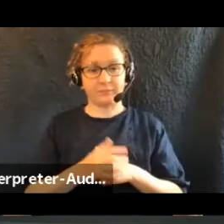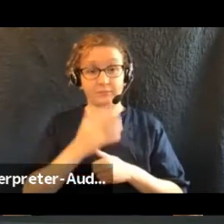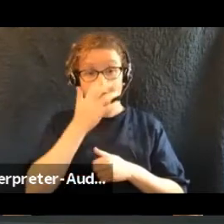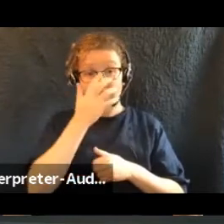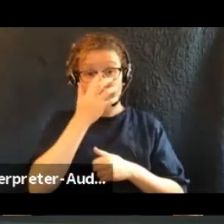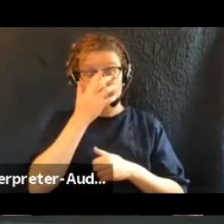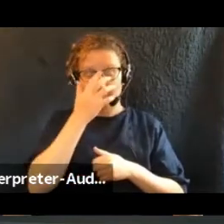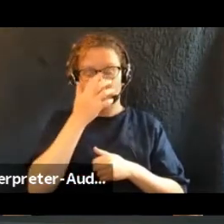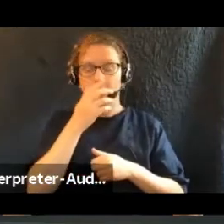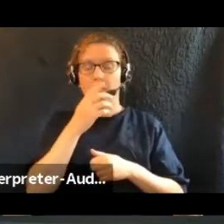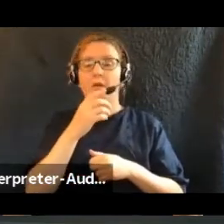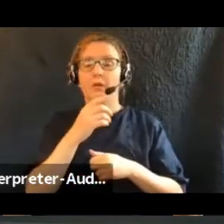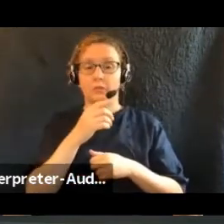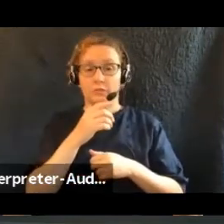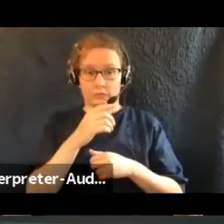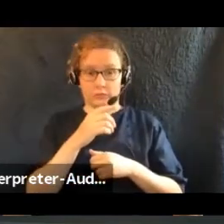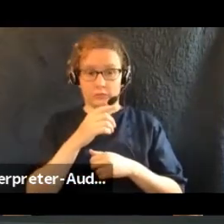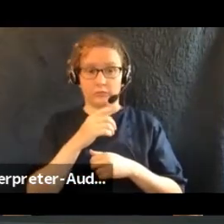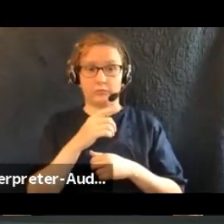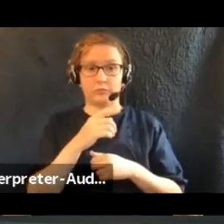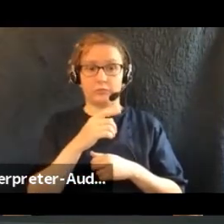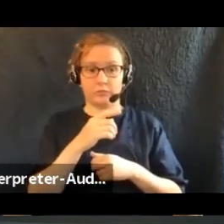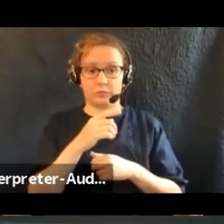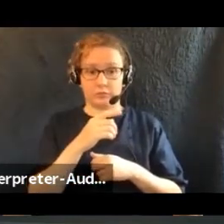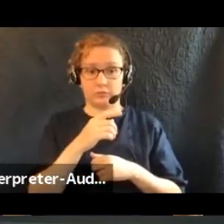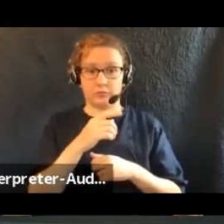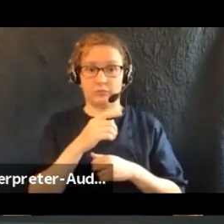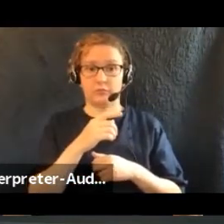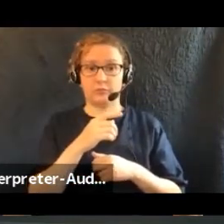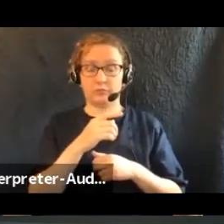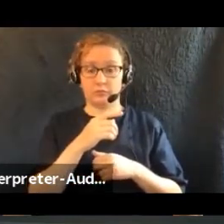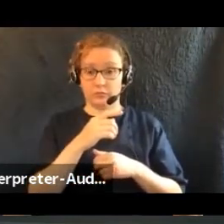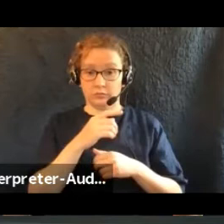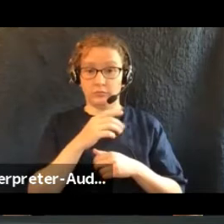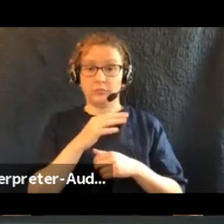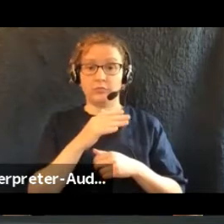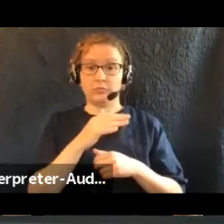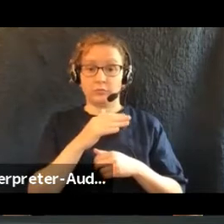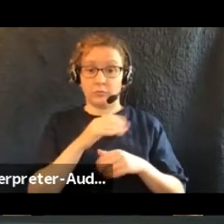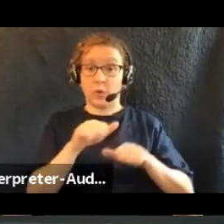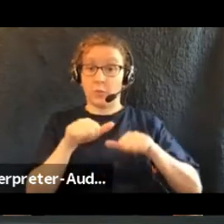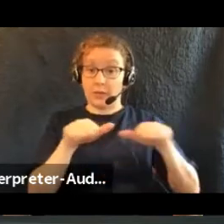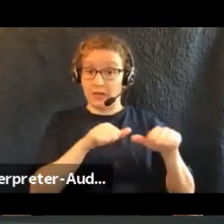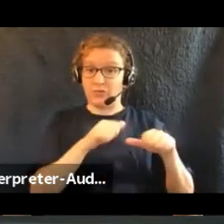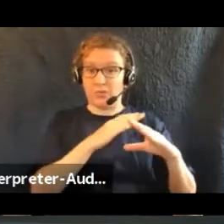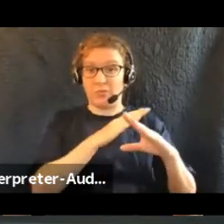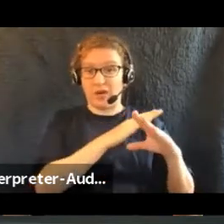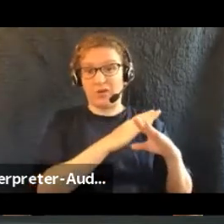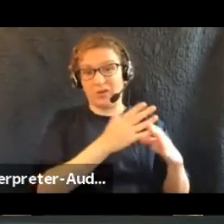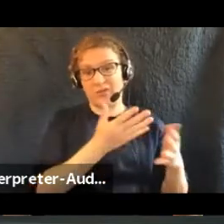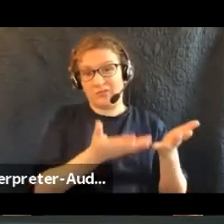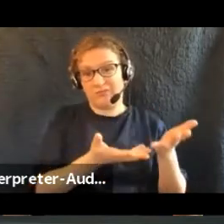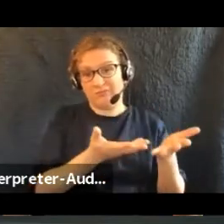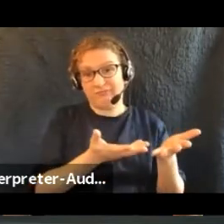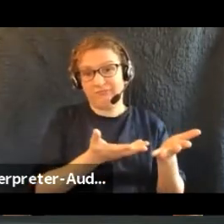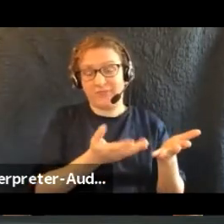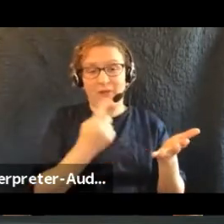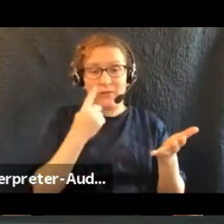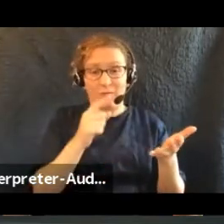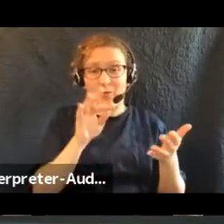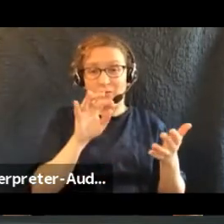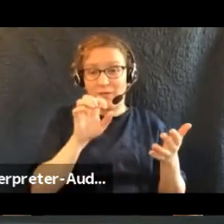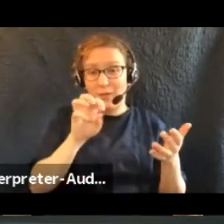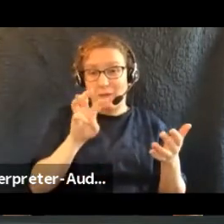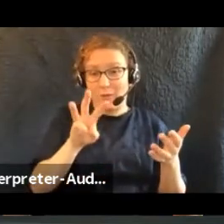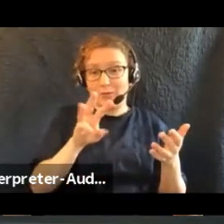In addition to the potential barriers for Fellows and alumni with disabilities we also